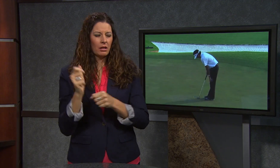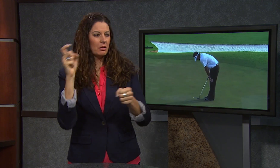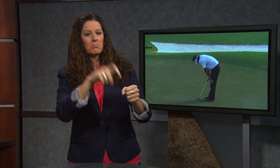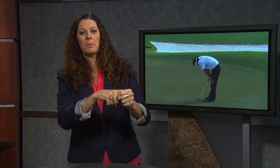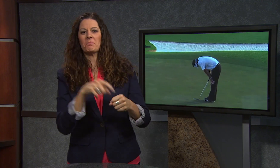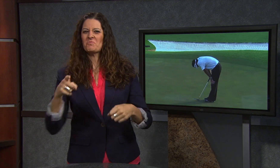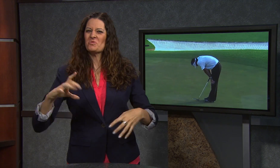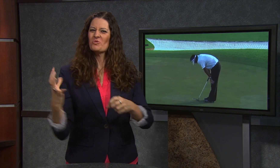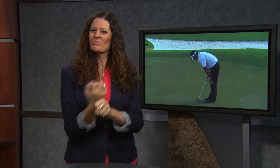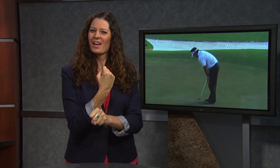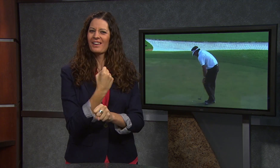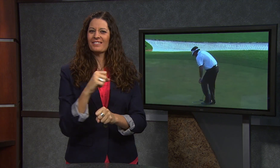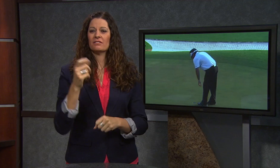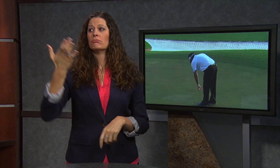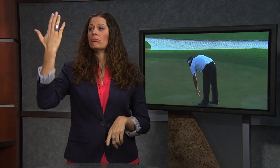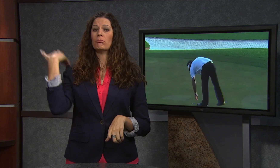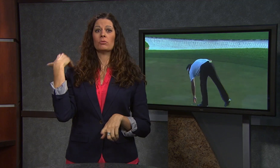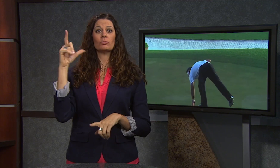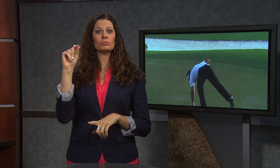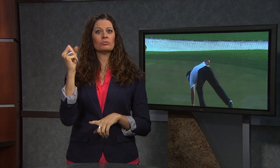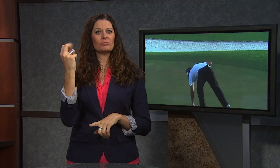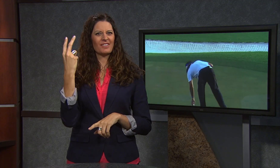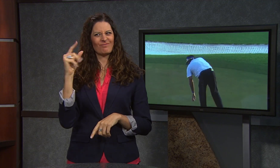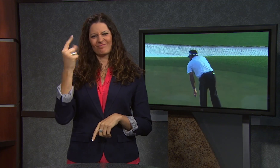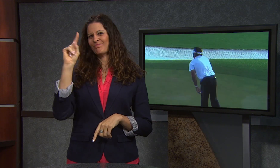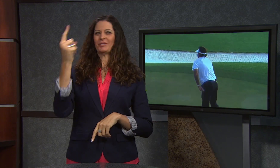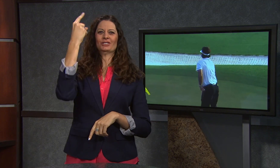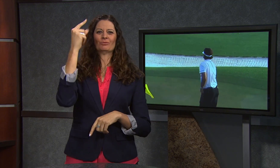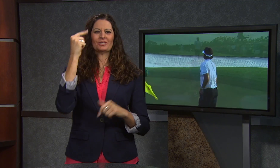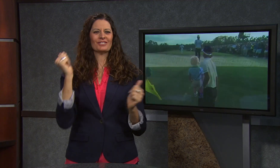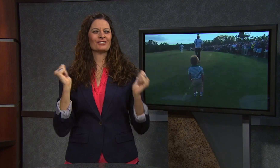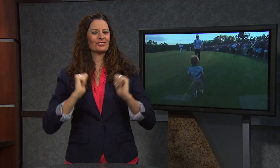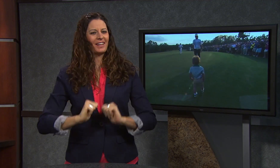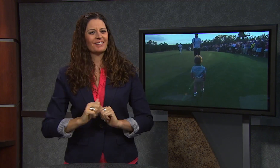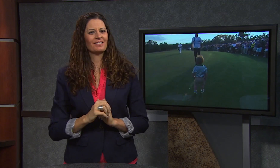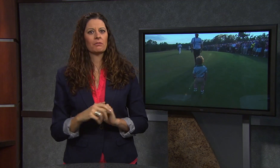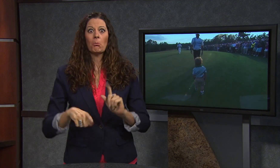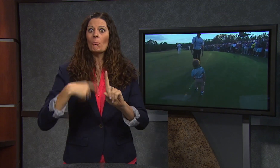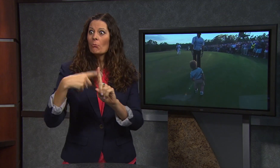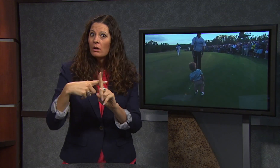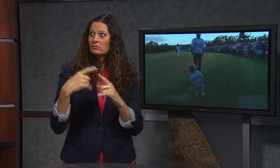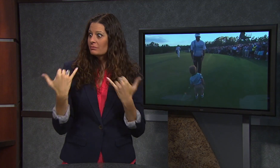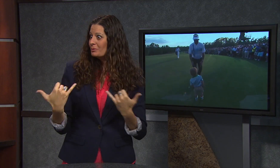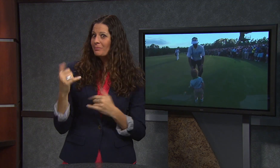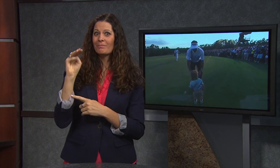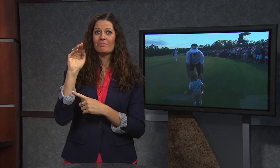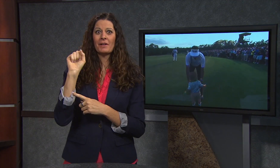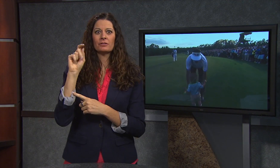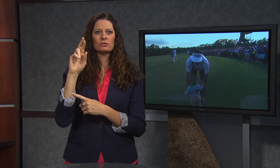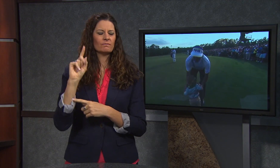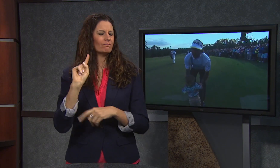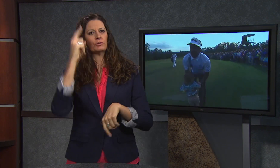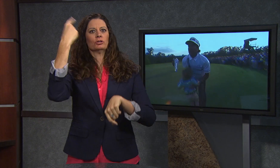ON SUNDAY. WATSON WON HIS FIRST GREEN JACKET BACK IN 20-12. THIS WAS ALSO THE FIRST MASTERS